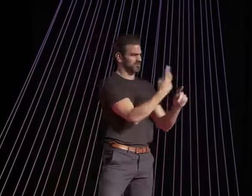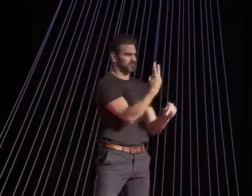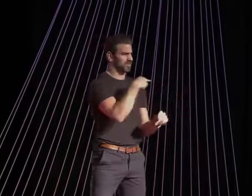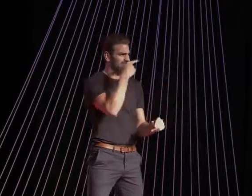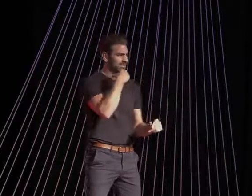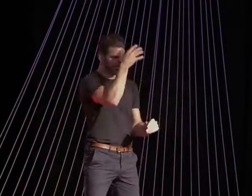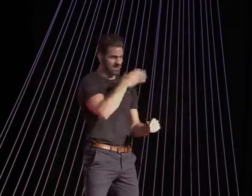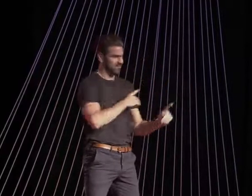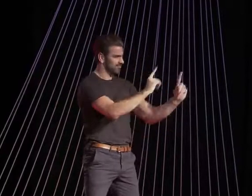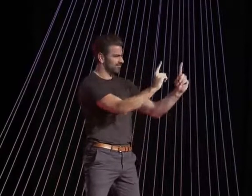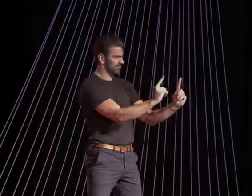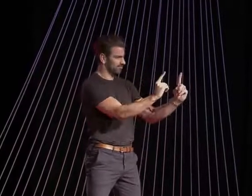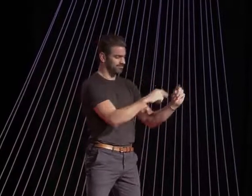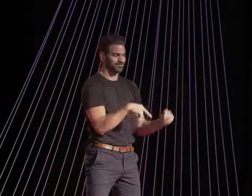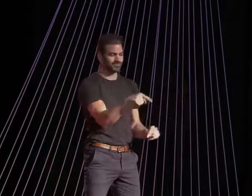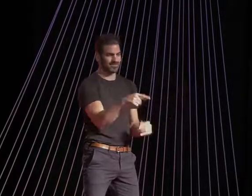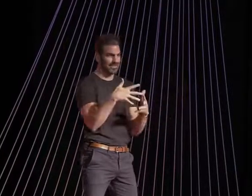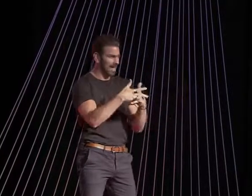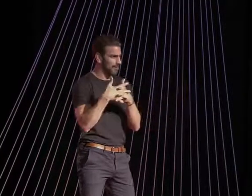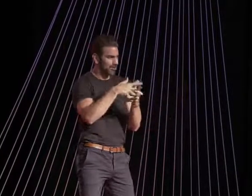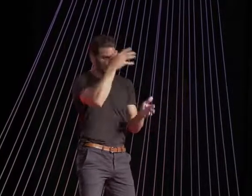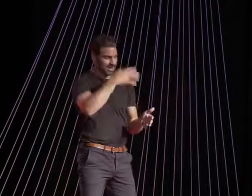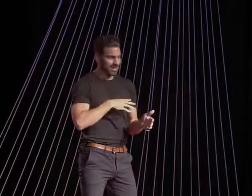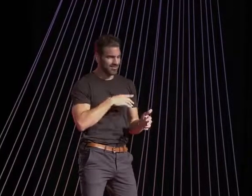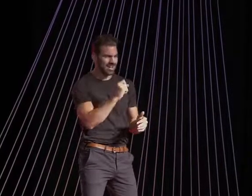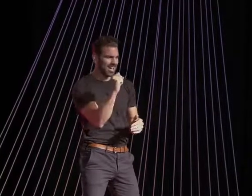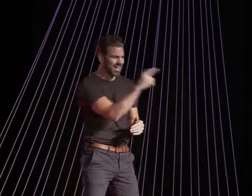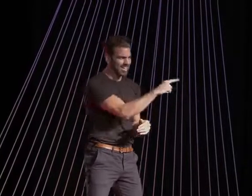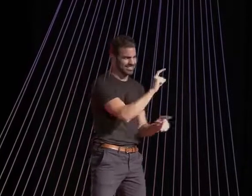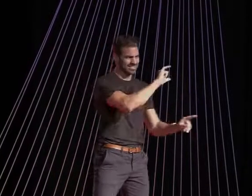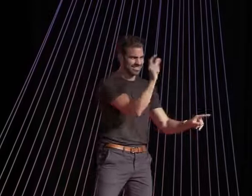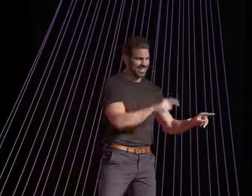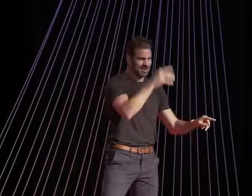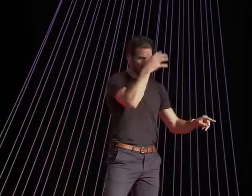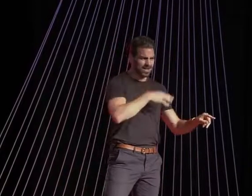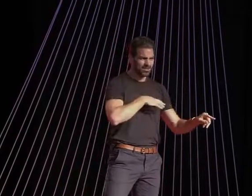market when i walked into a butcher shop and standing there is an american tourist